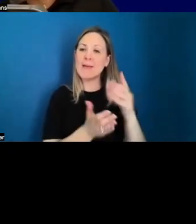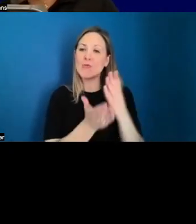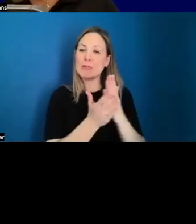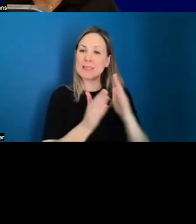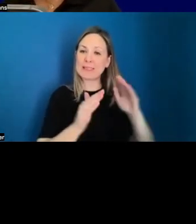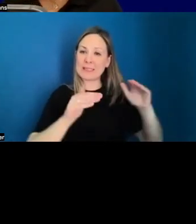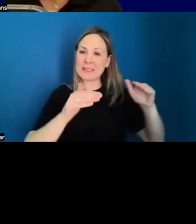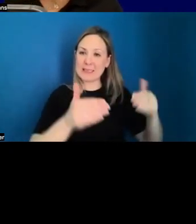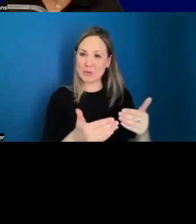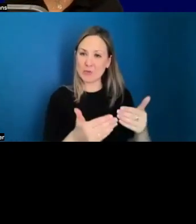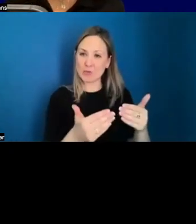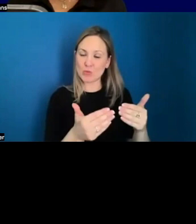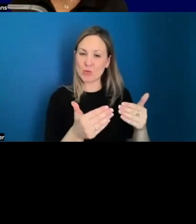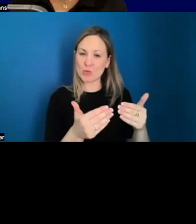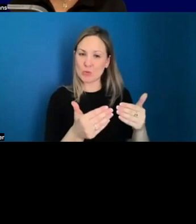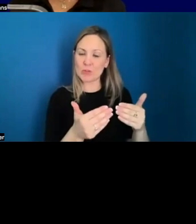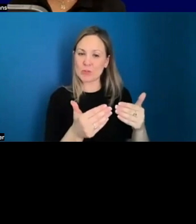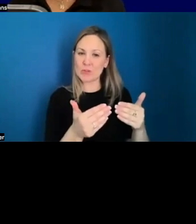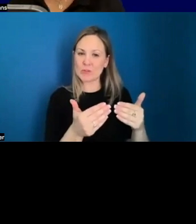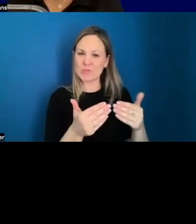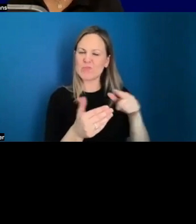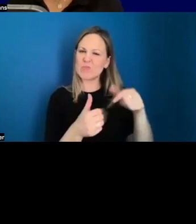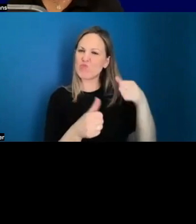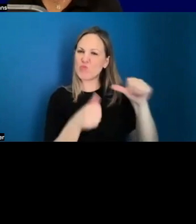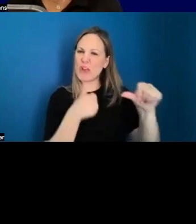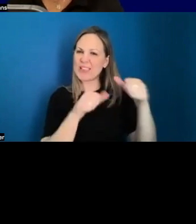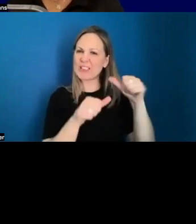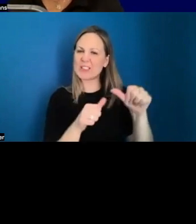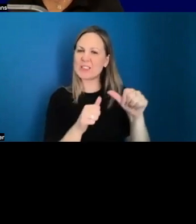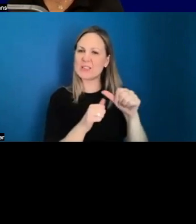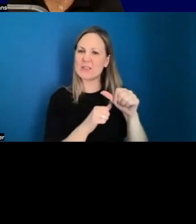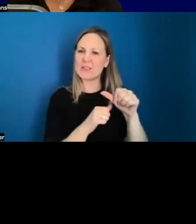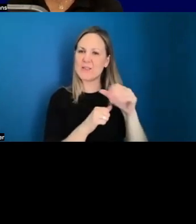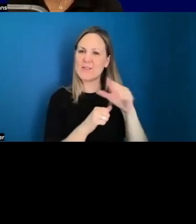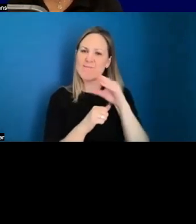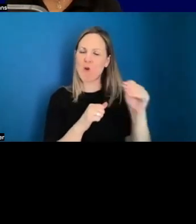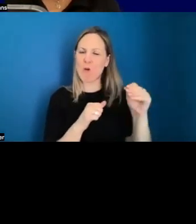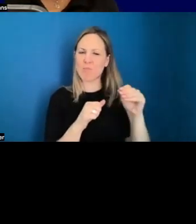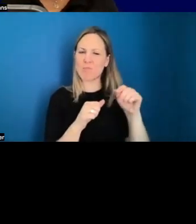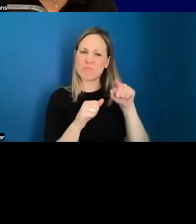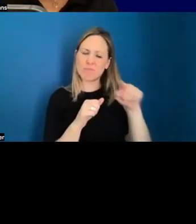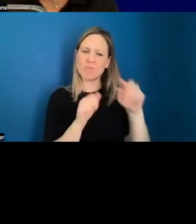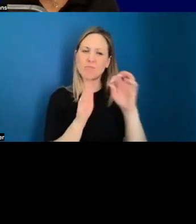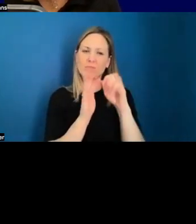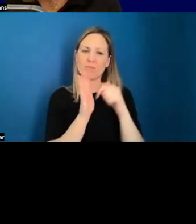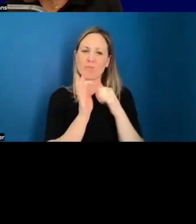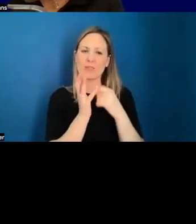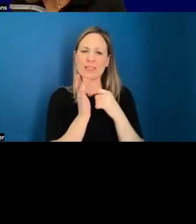bombardment suggested in strategies for an over-responsive presentation. If the individual